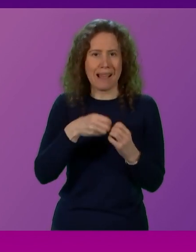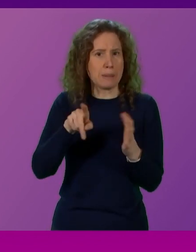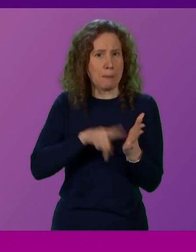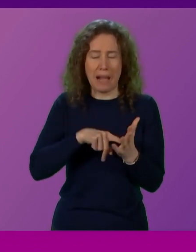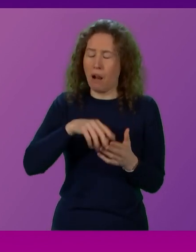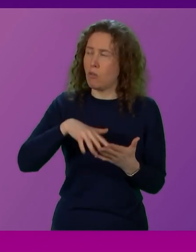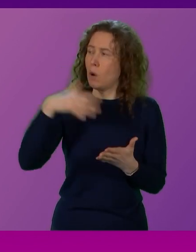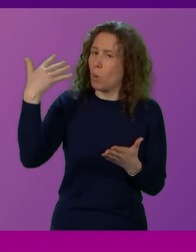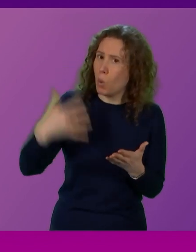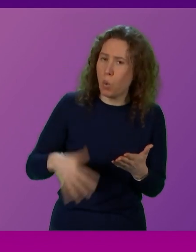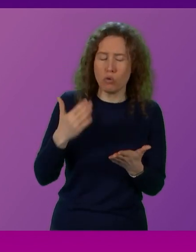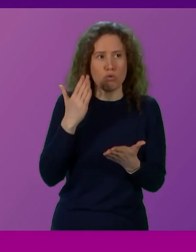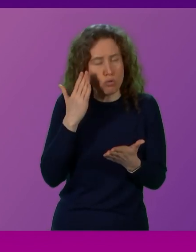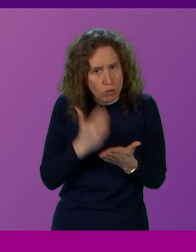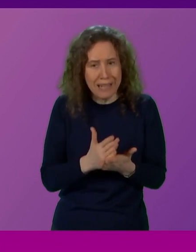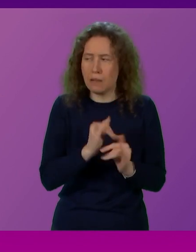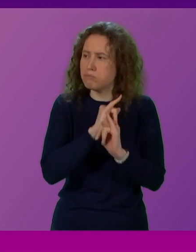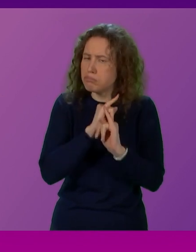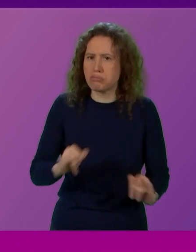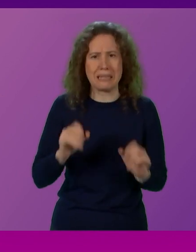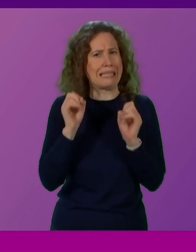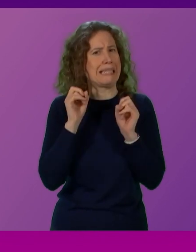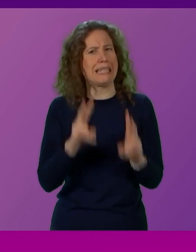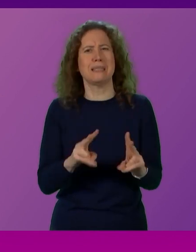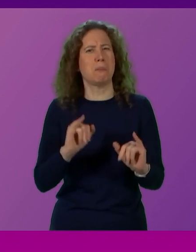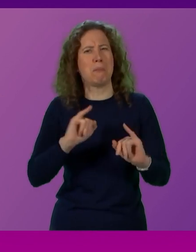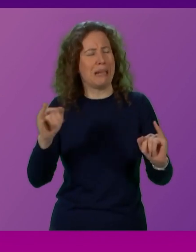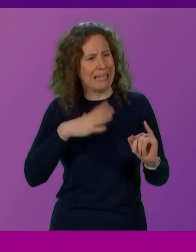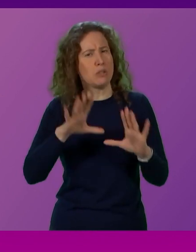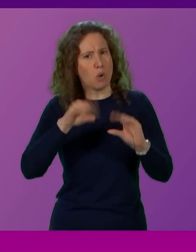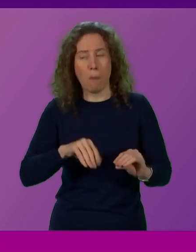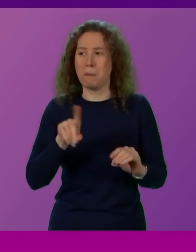The whole rotten system needs to be dismantled but, in the meantime, people need urgent support.